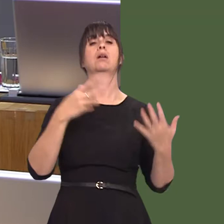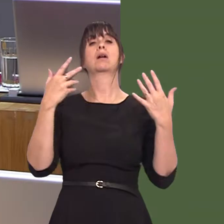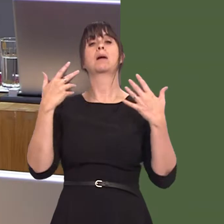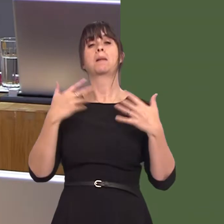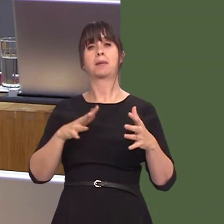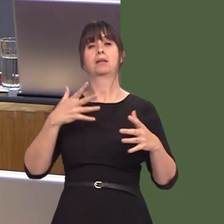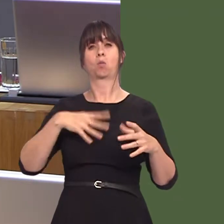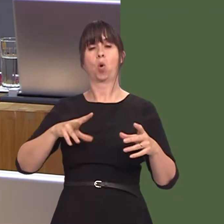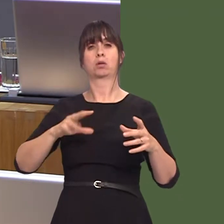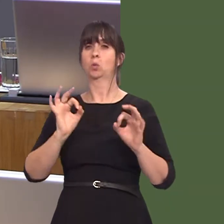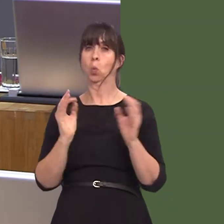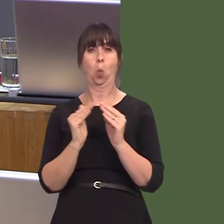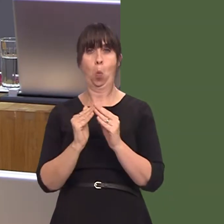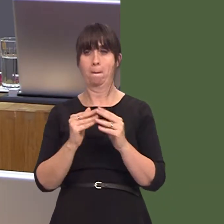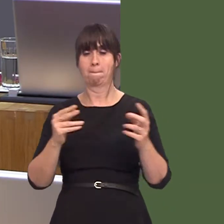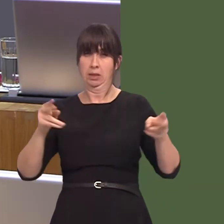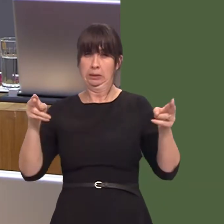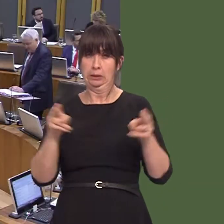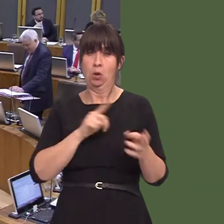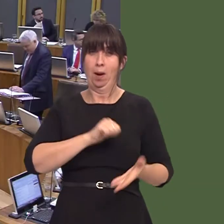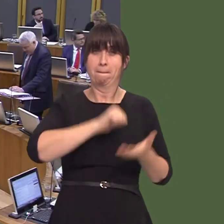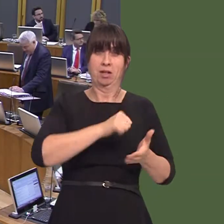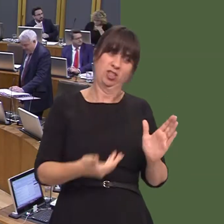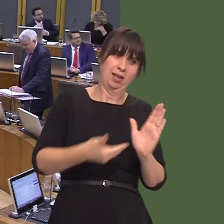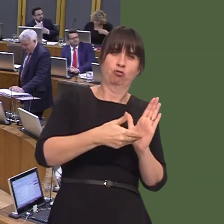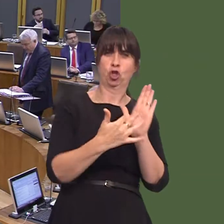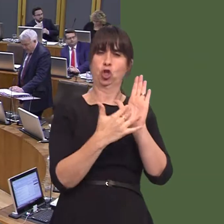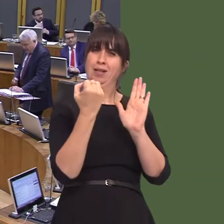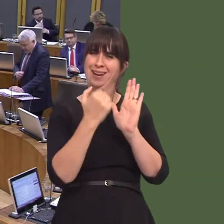to drive down homelessness in the draft budgetóthe additional £10 million for each of the next